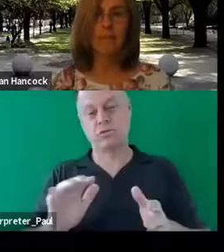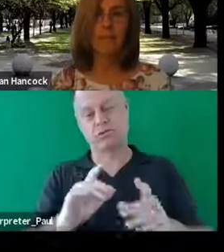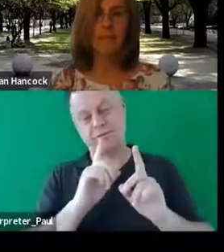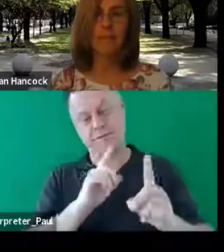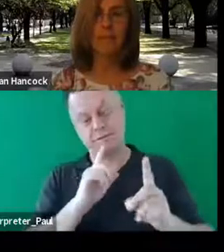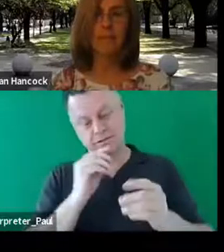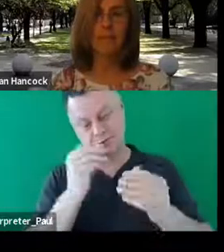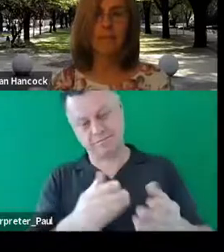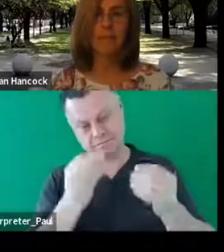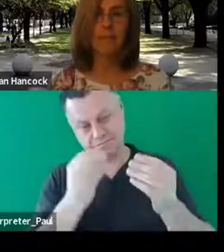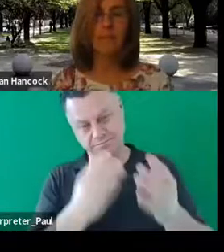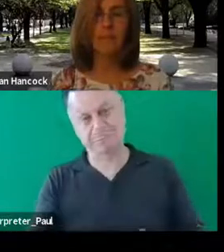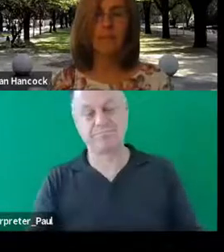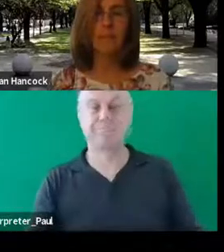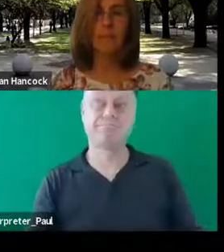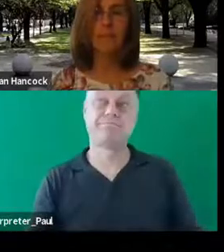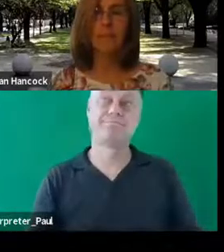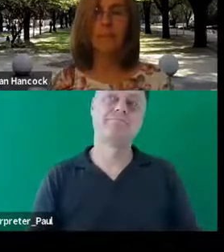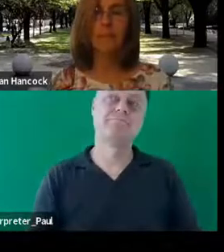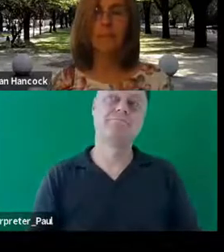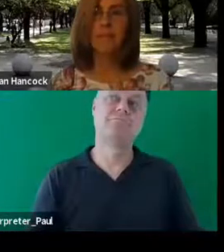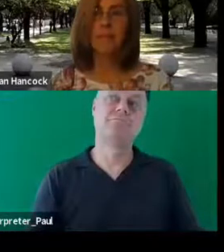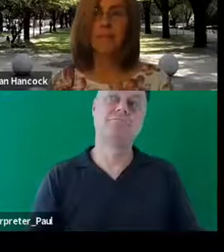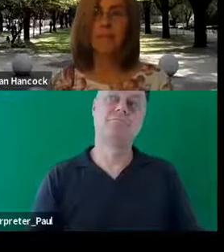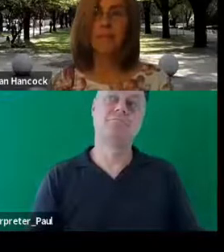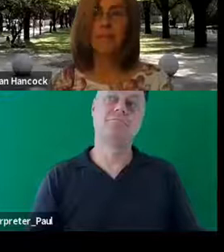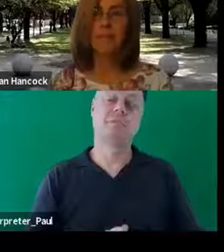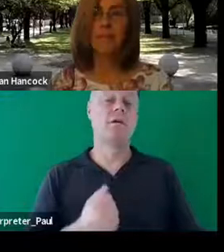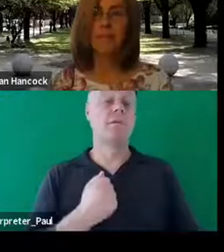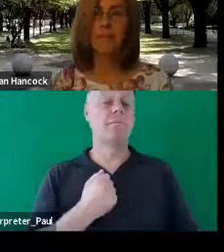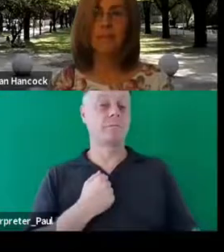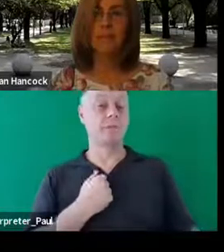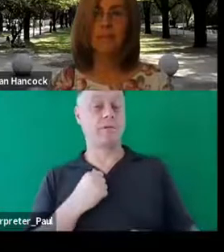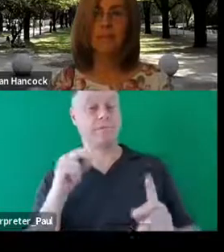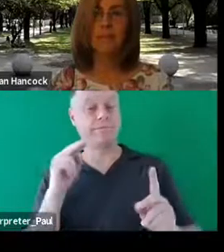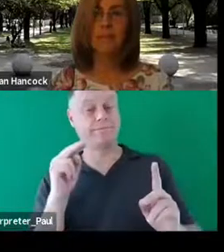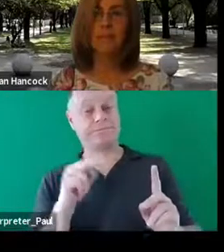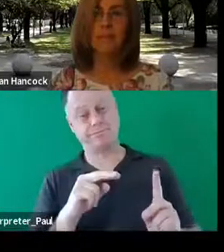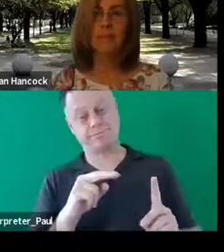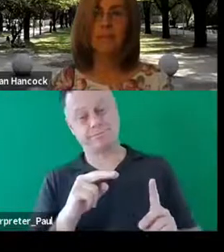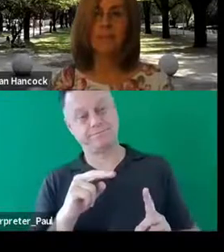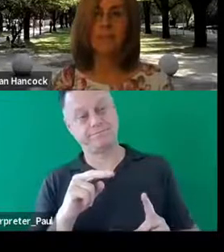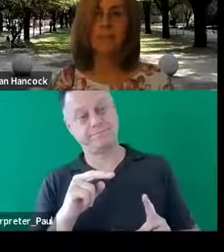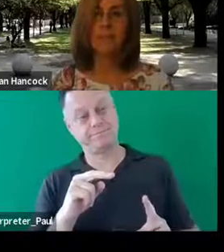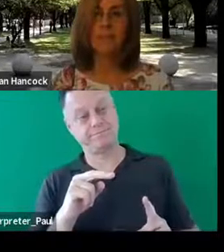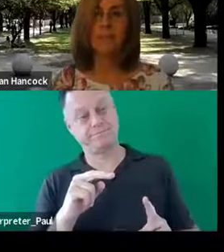so being a bit of an expert in the field and from my perspective, you know, our mentors are experts